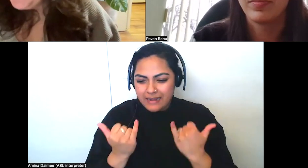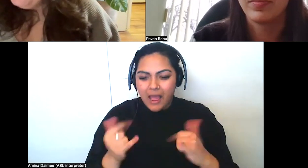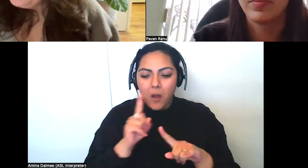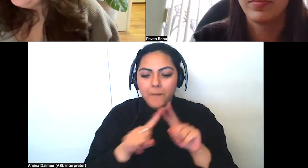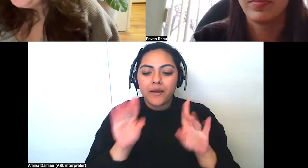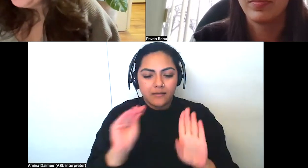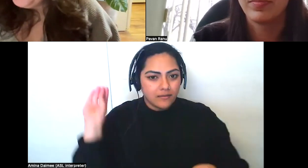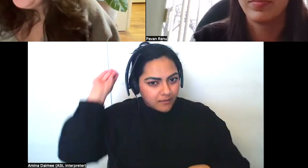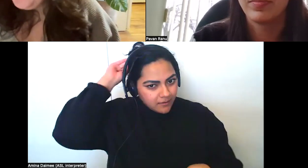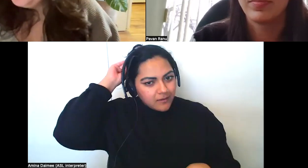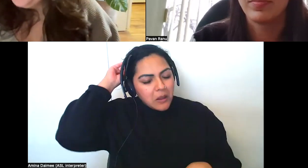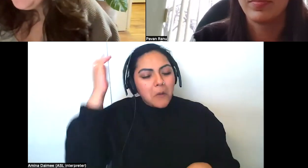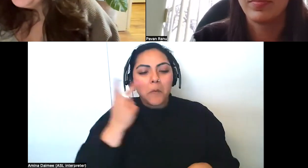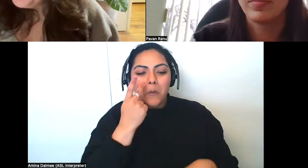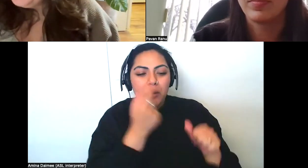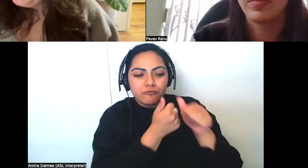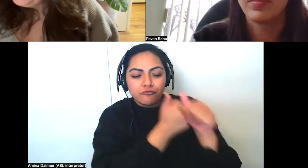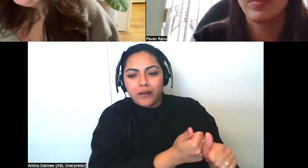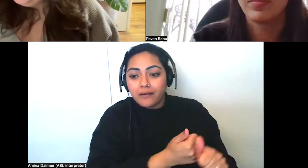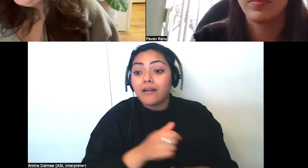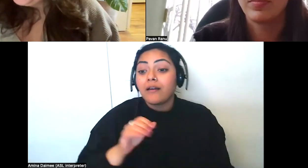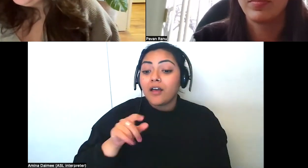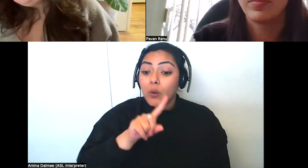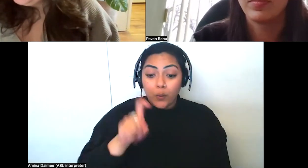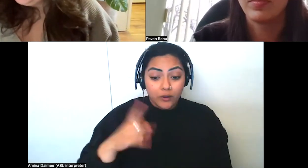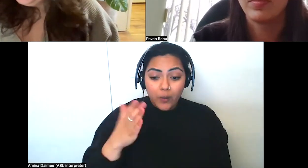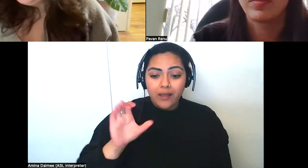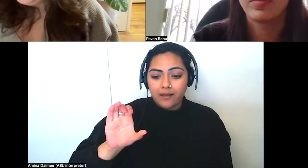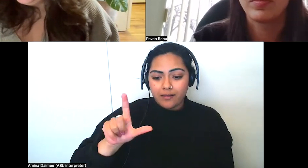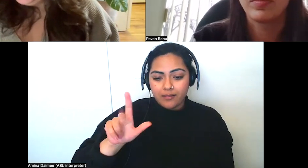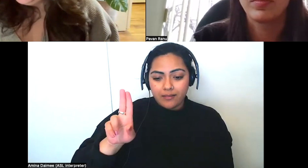of over time. With Cluttercore on the rise, are we seeing physical book sales increase?